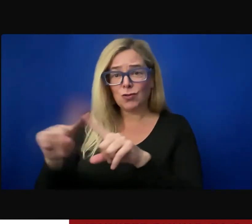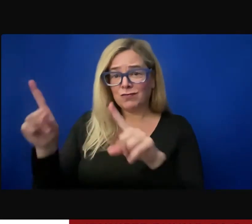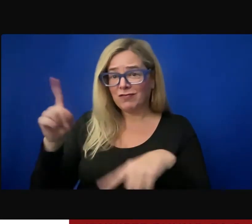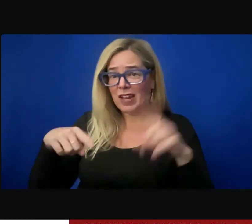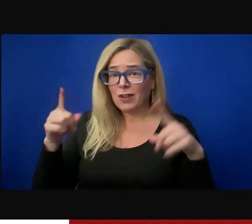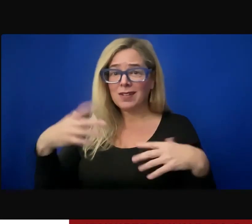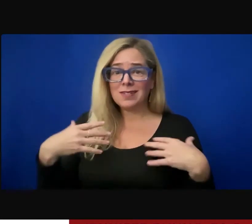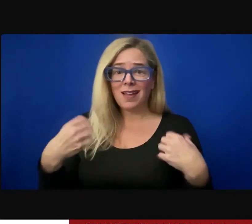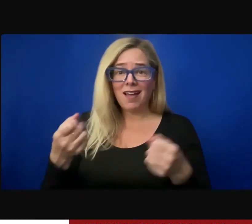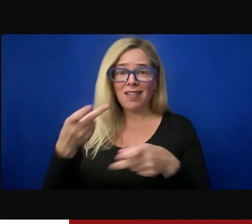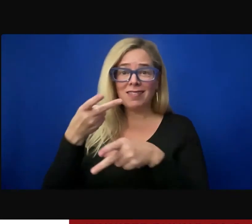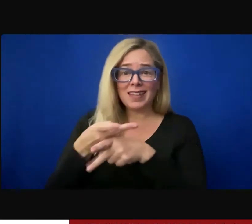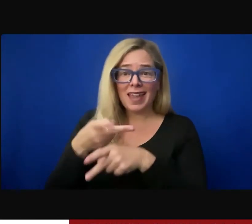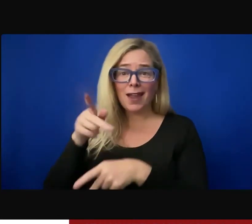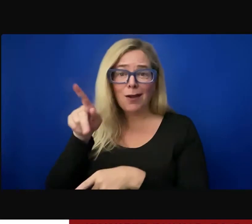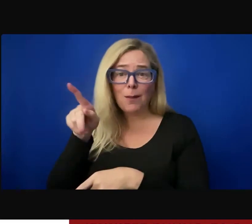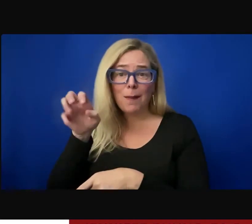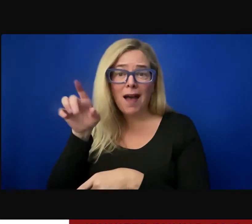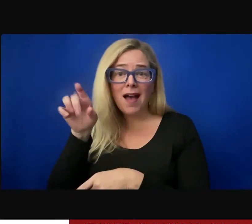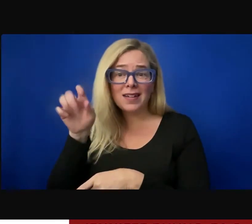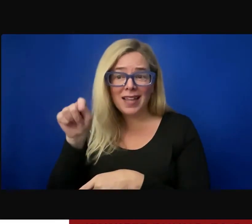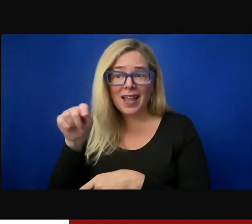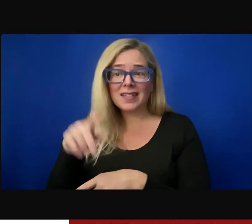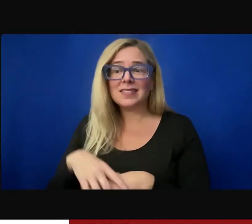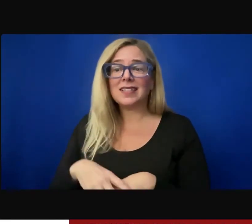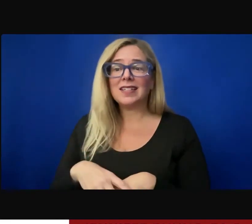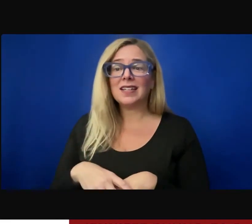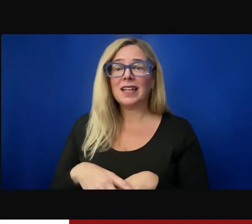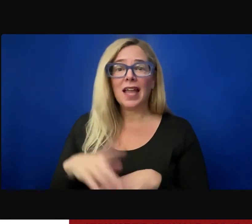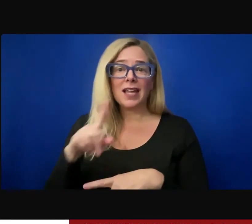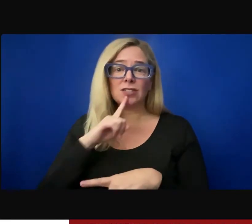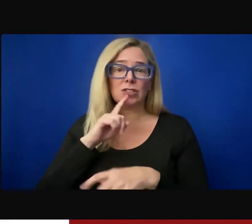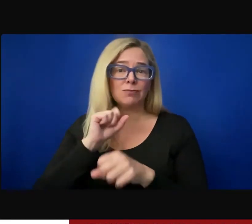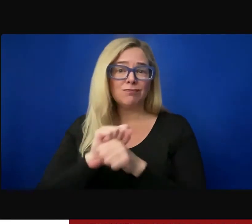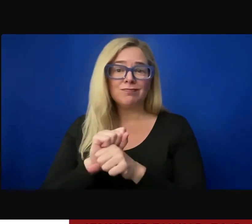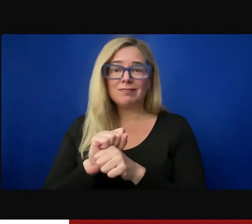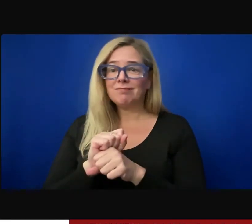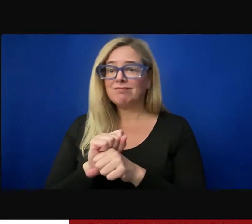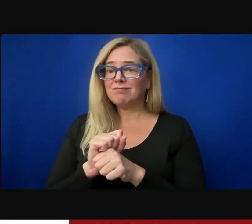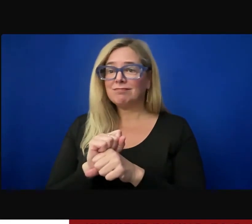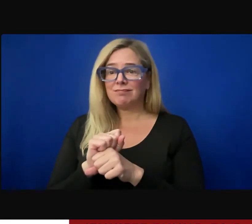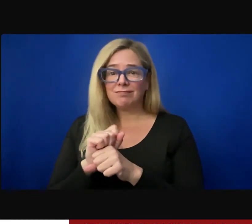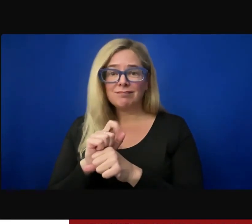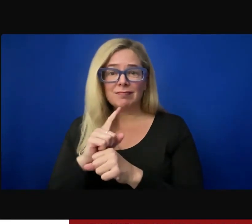Dr. Trivedi has been committed to improving the outcomes of vulnerable populations,